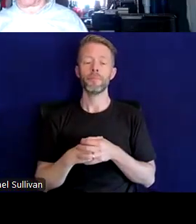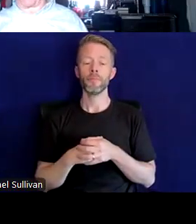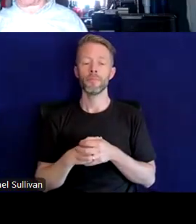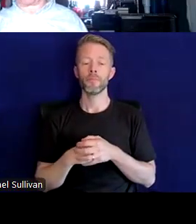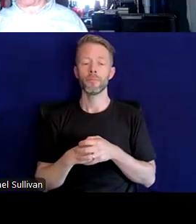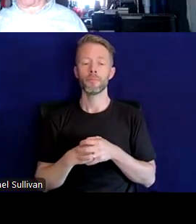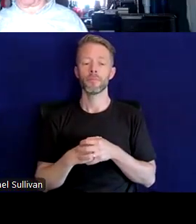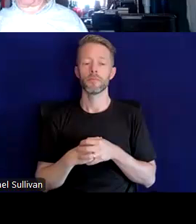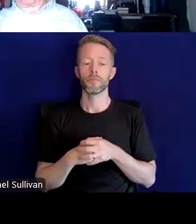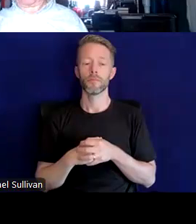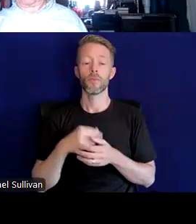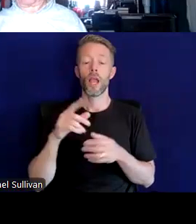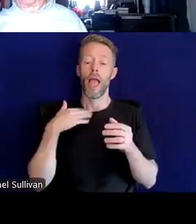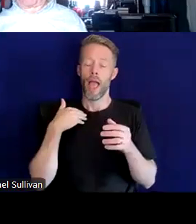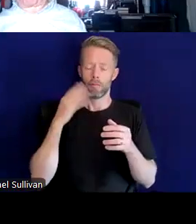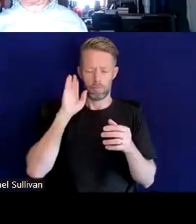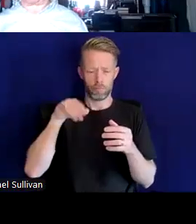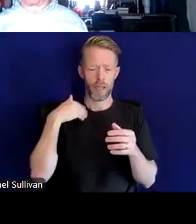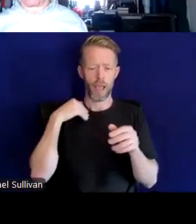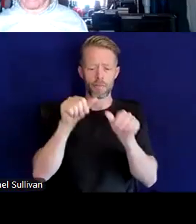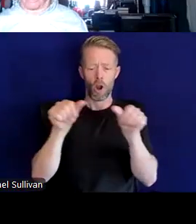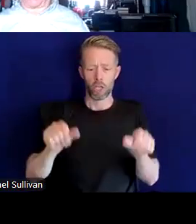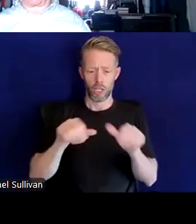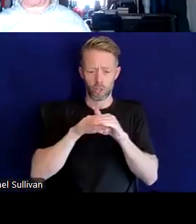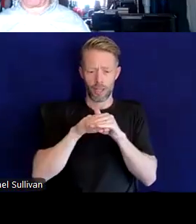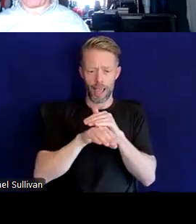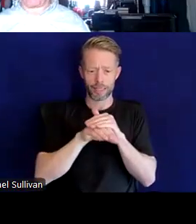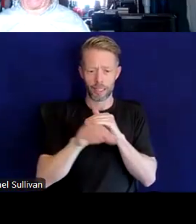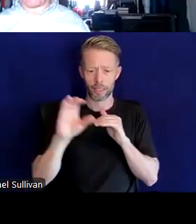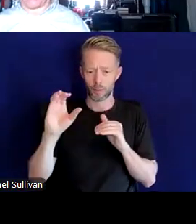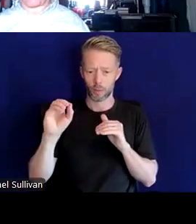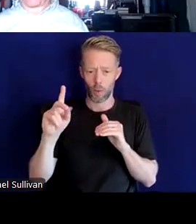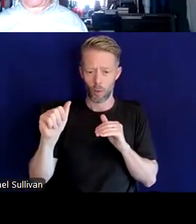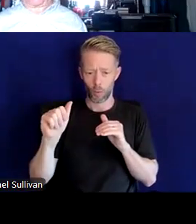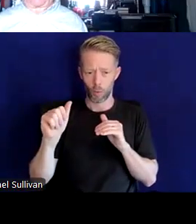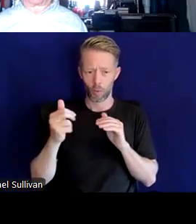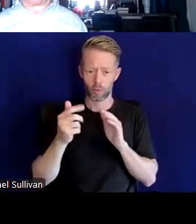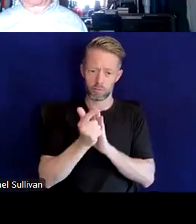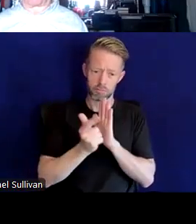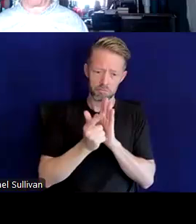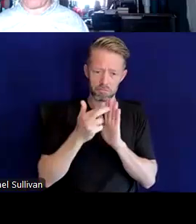comfortable that we have architectural access codes in place to handle physical access